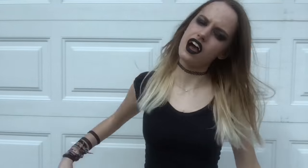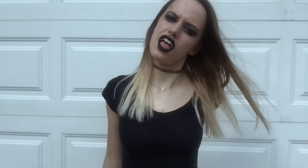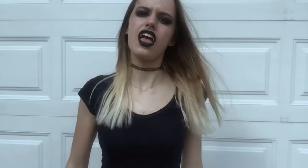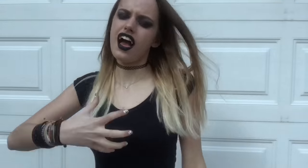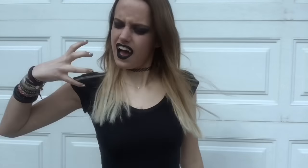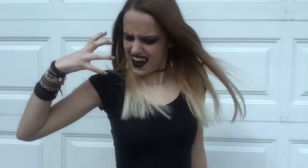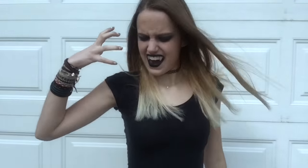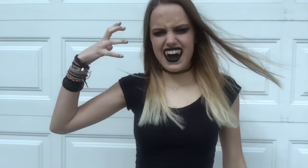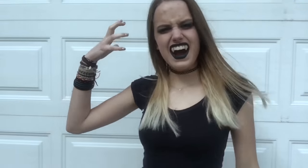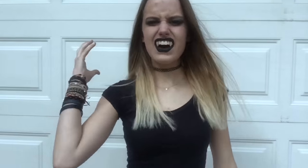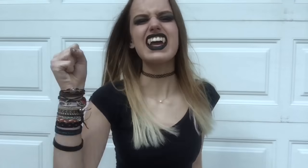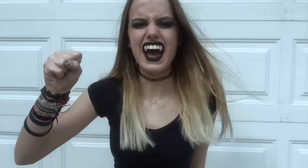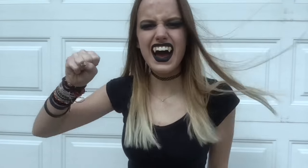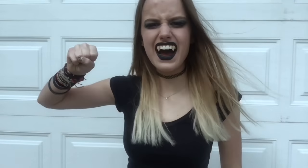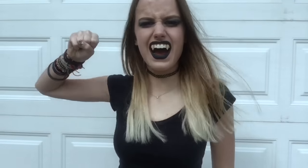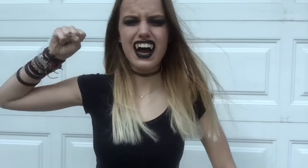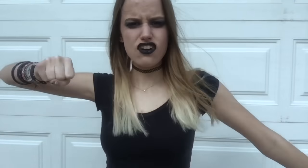woah, yeah